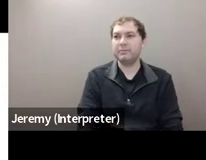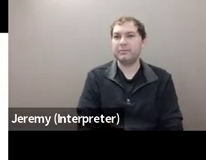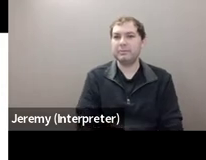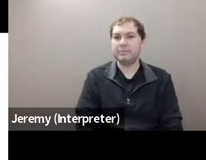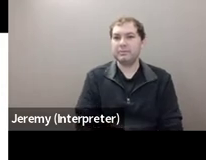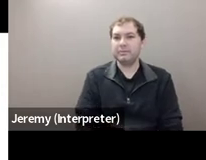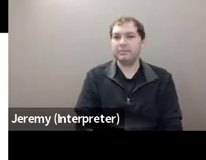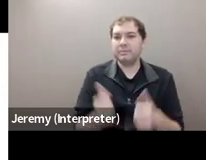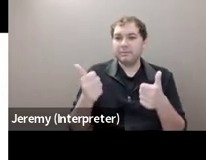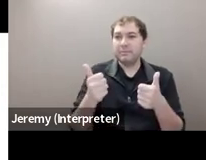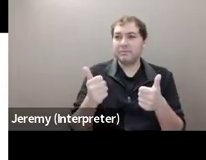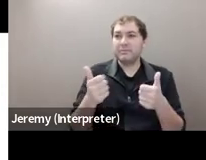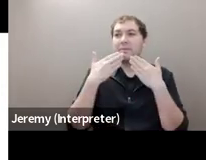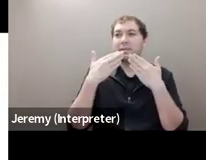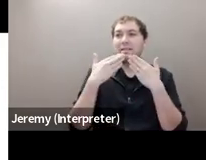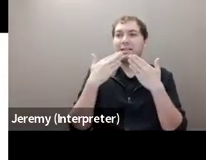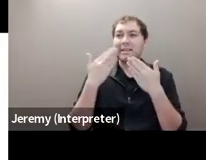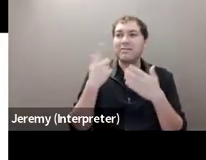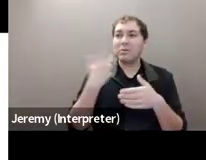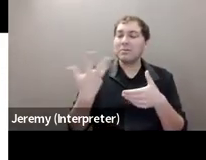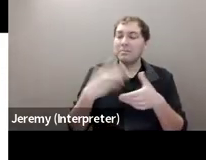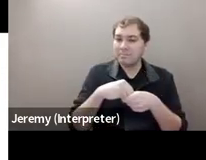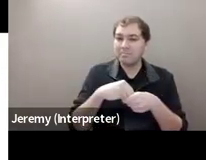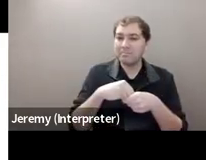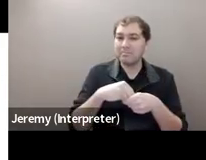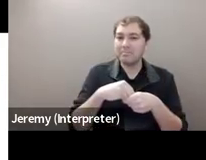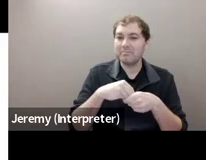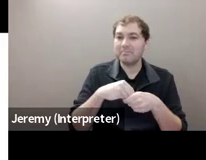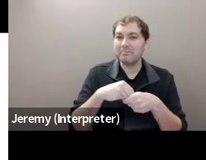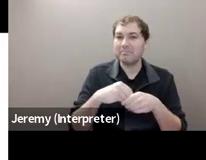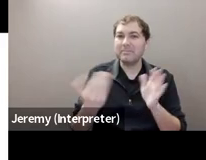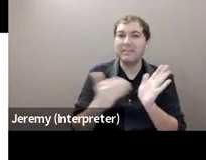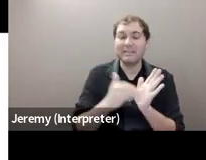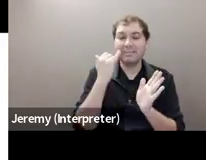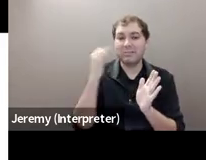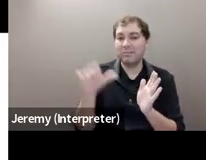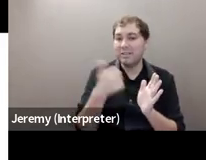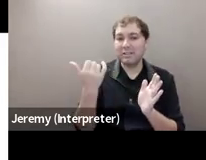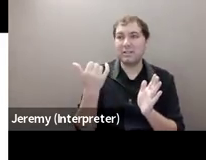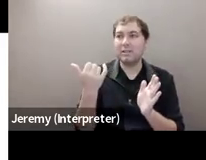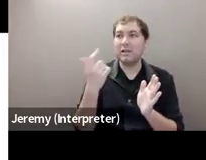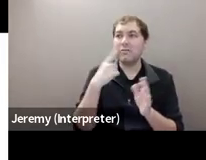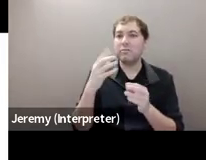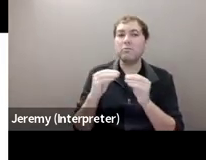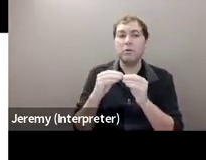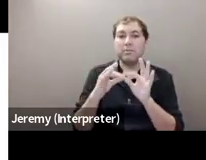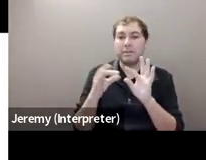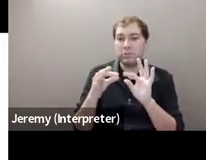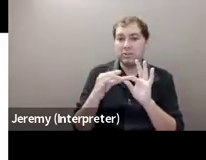Rebecca - APRIL: All right. Well, I want to thank everybody for participating Rebecca - APRIL: again. If you have, I see we do have more messages in chat.